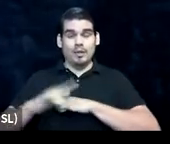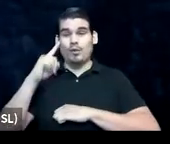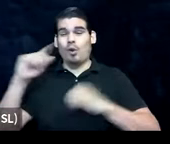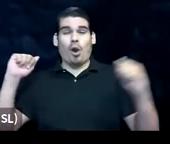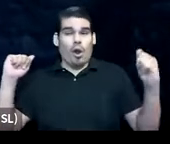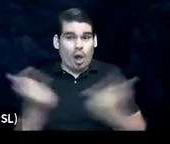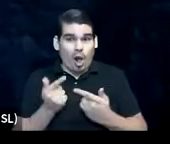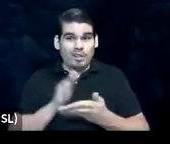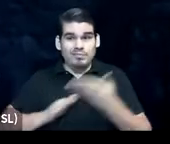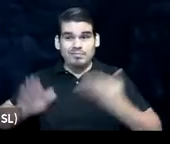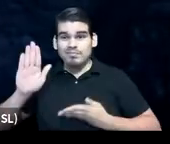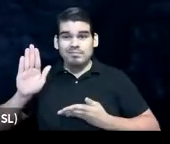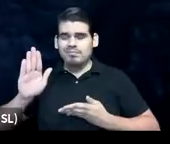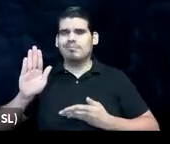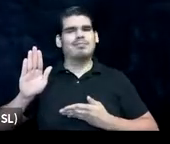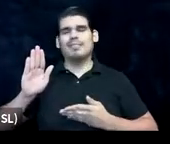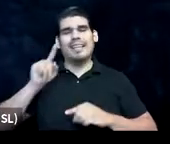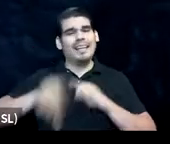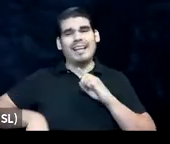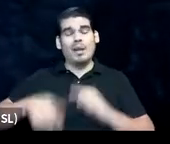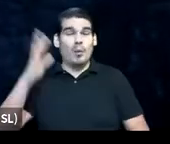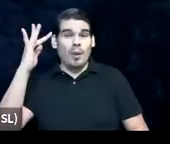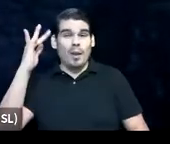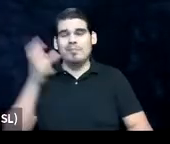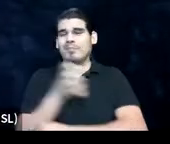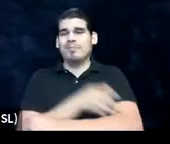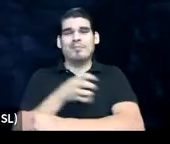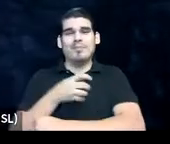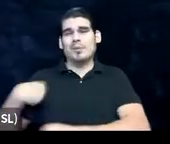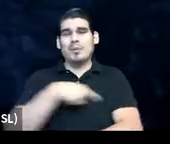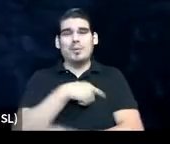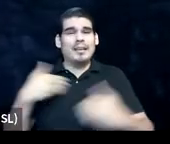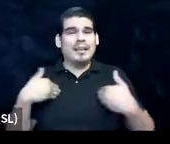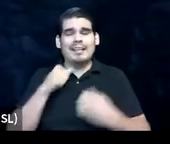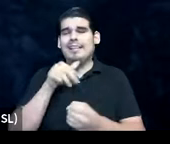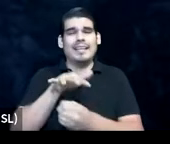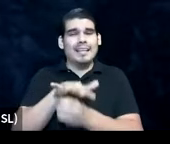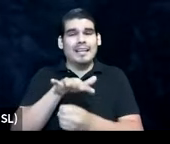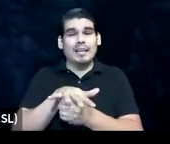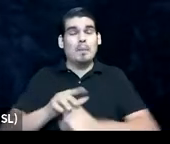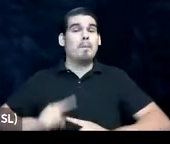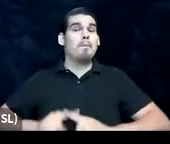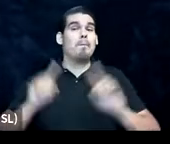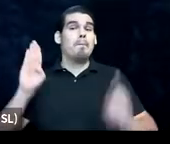you want to make sure to to have your resolves be specific in that way and clear so